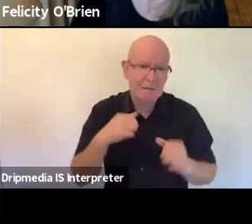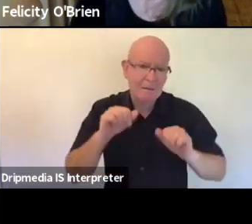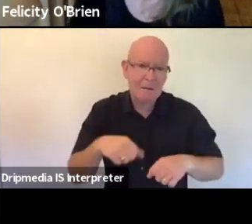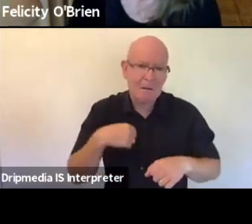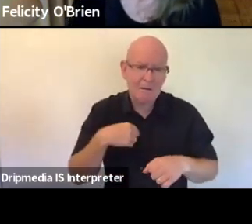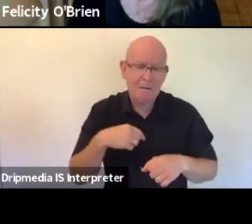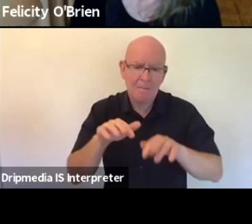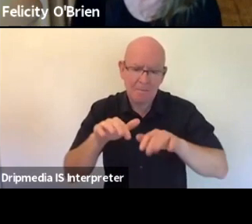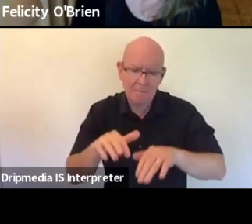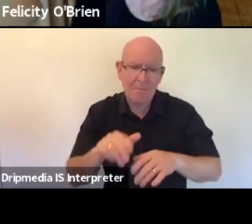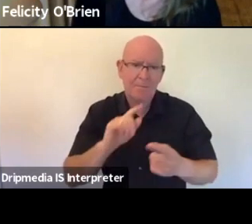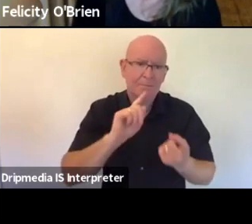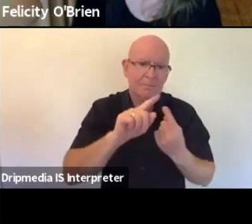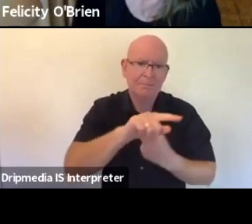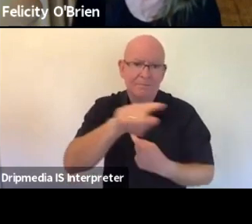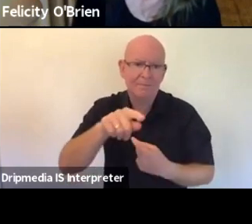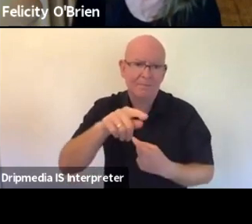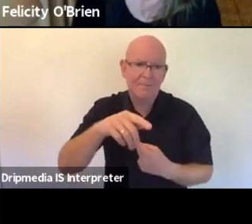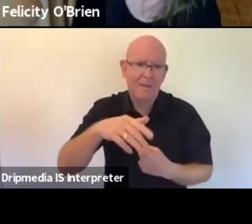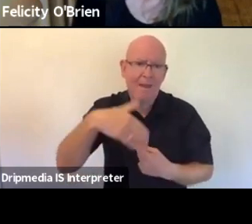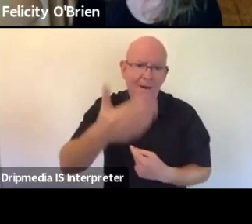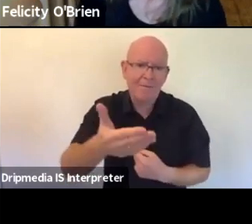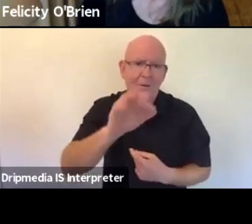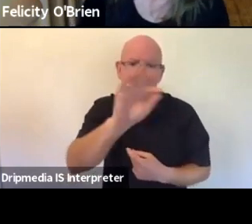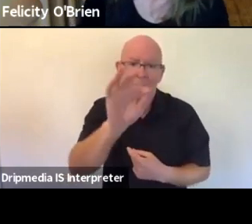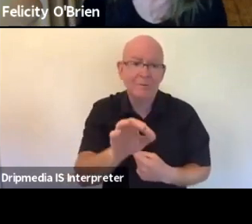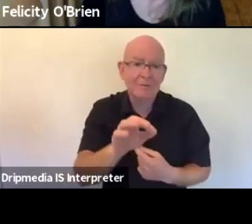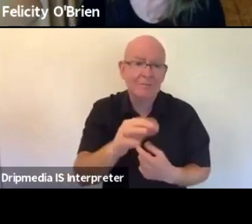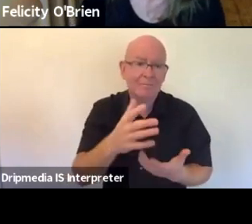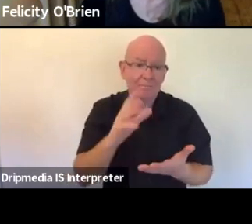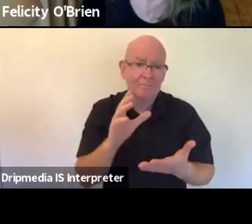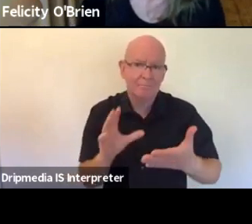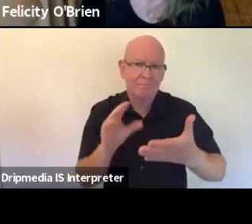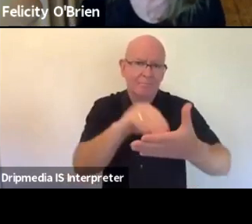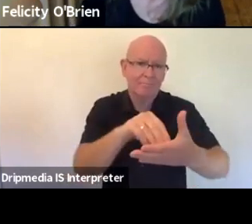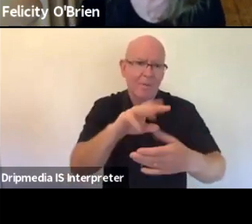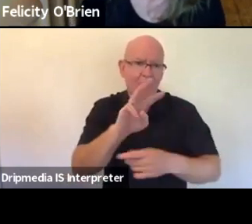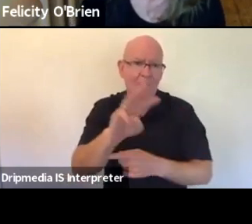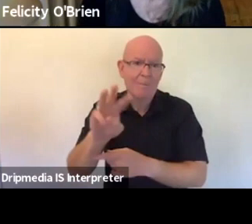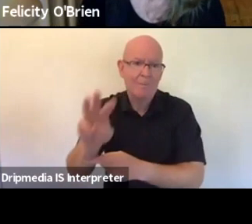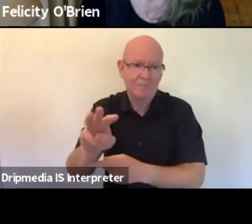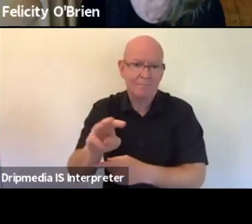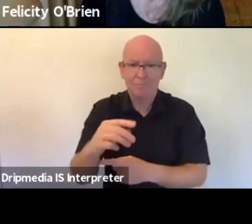So COVID-19 has highlighted the inequality gaps and disempowering structures in all societies